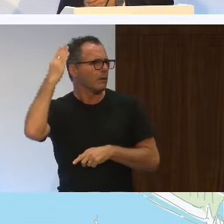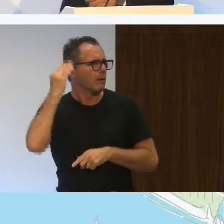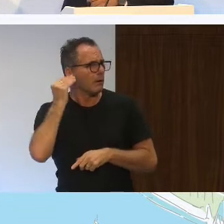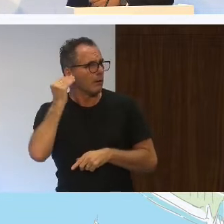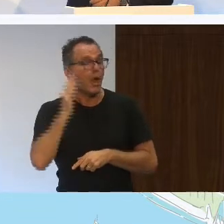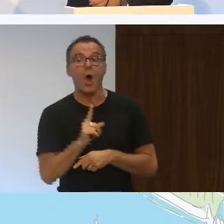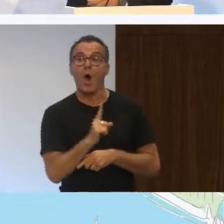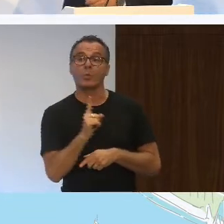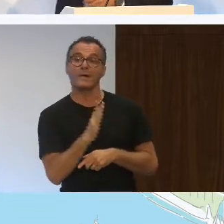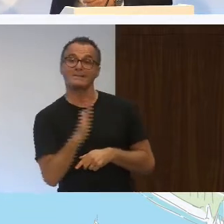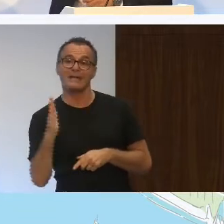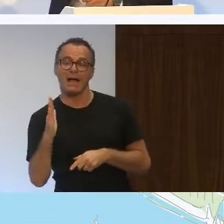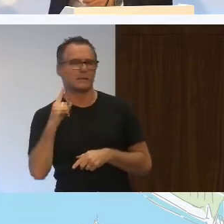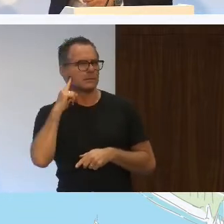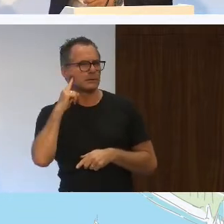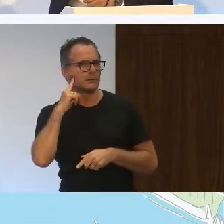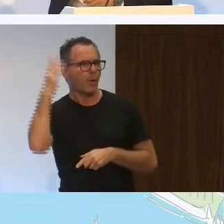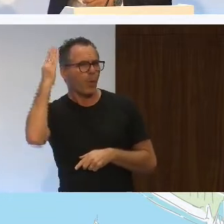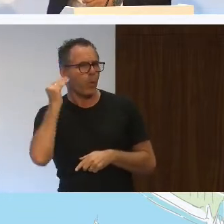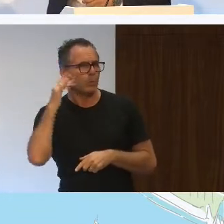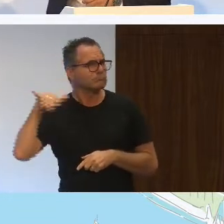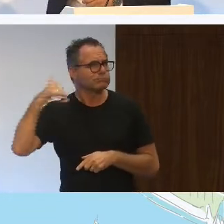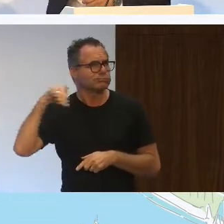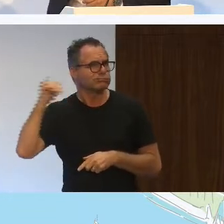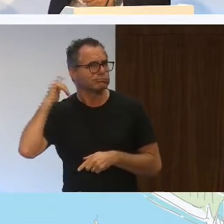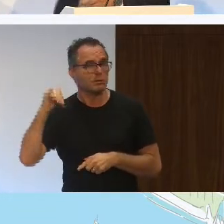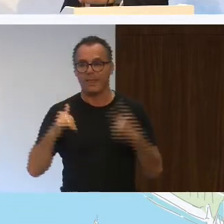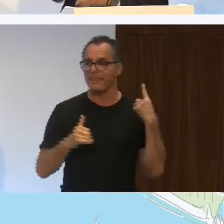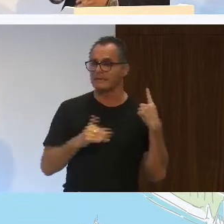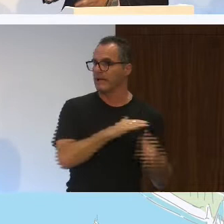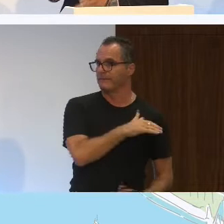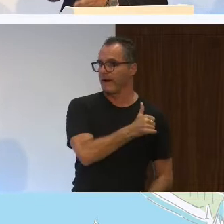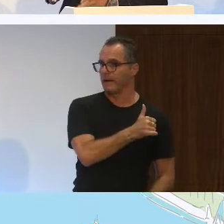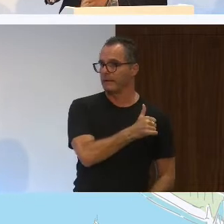and they would get a tinnitus or ringing on one on one ear only while in migraine. That's not expected.